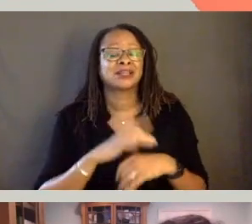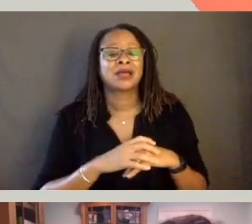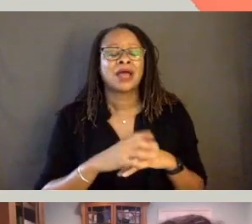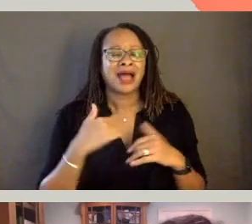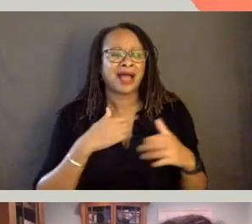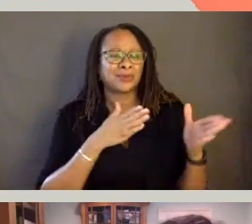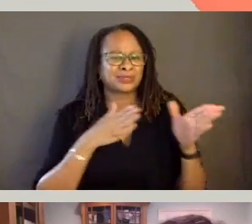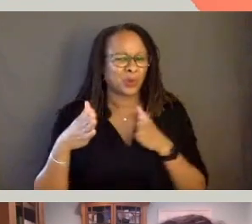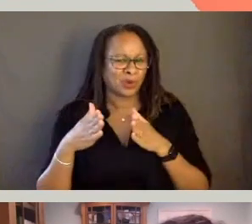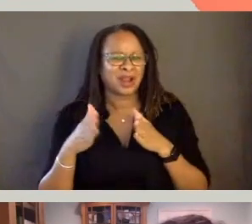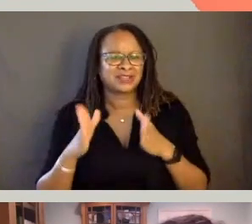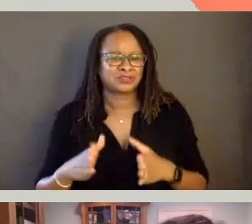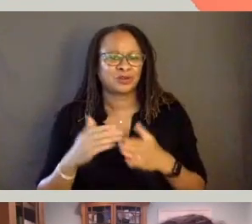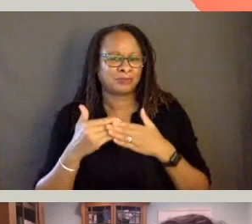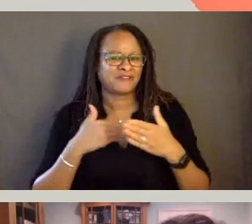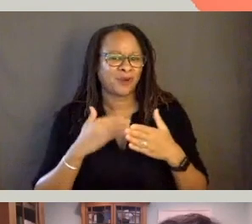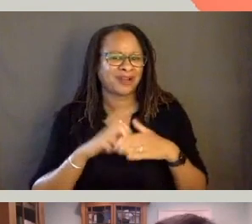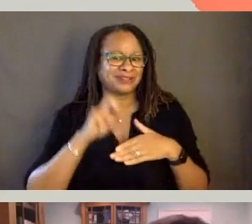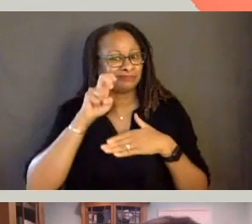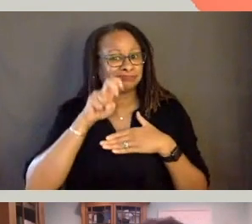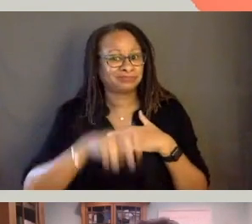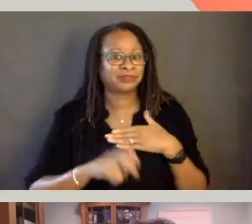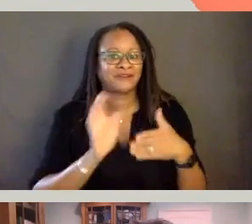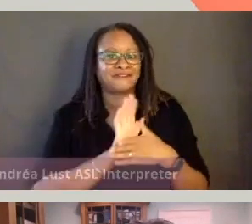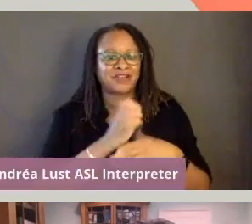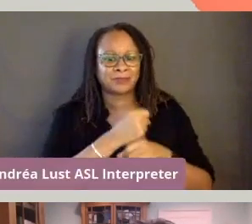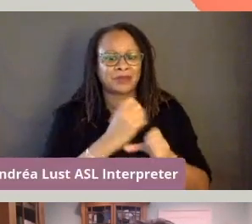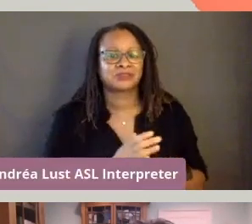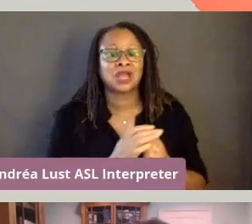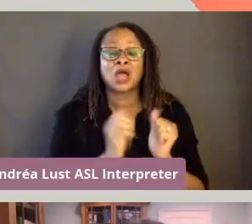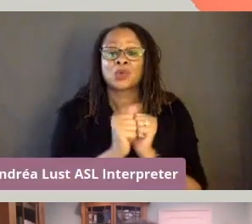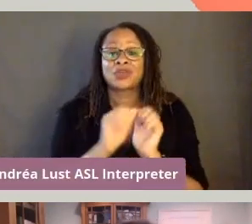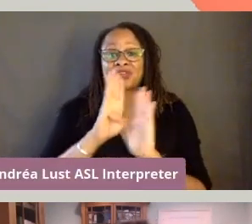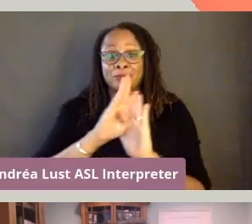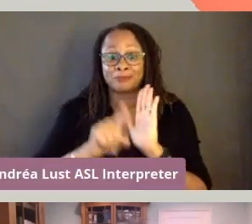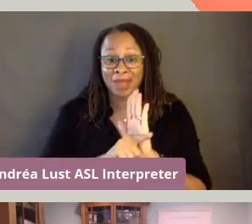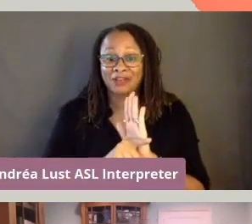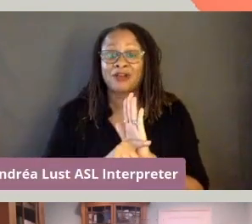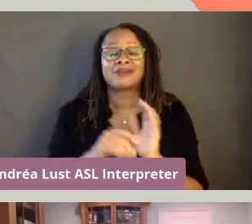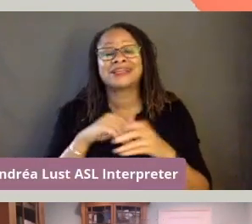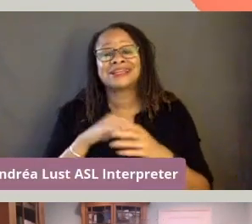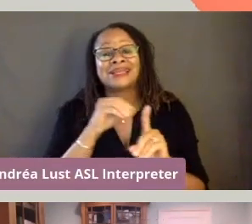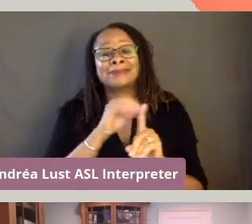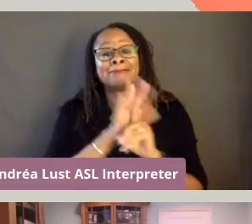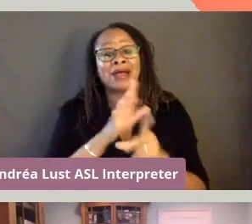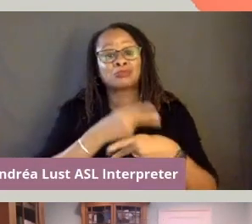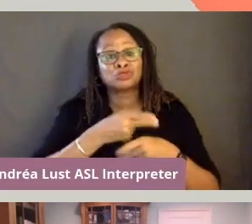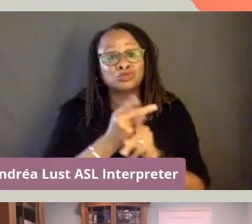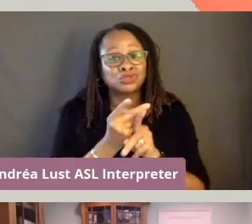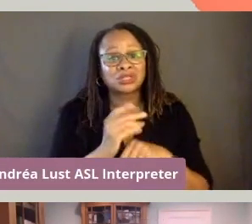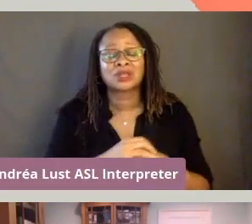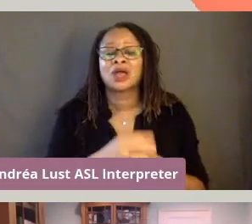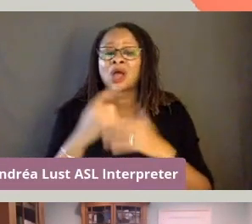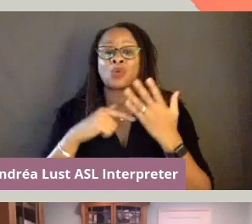before I dived into filmmaking also with a background in impact producing, I guess what I've realized also